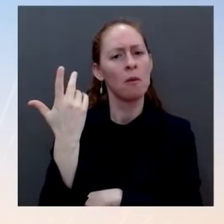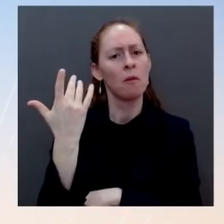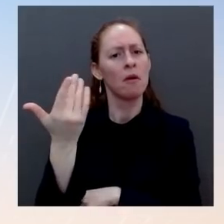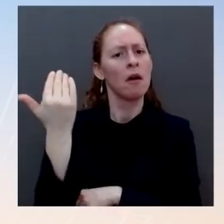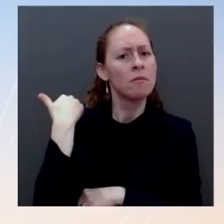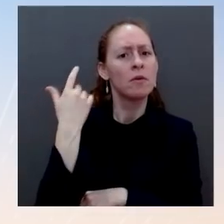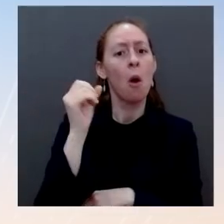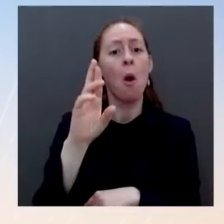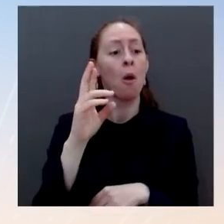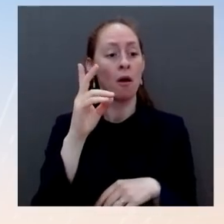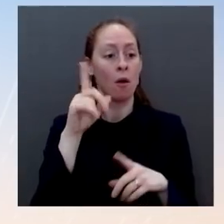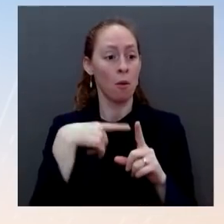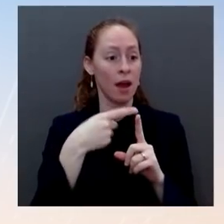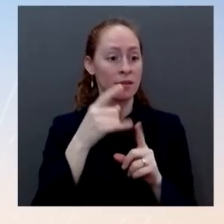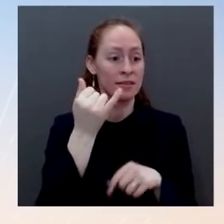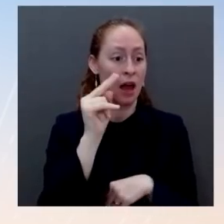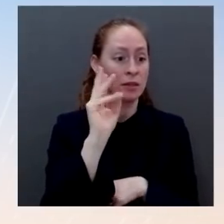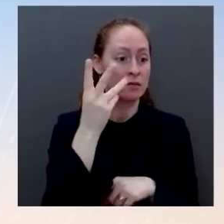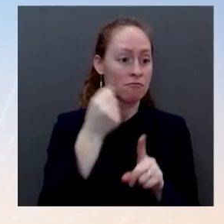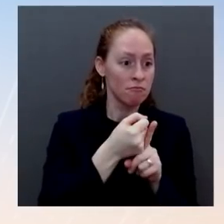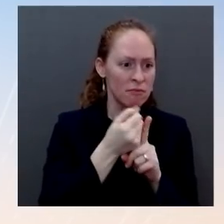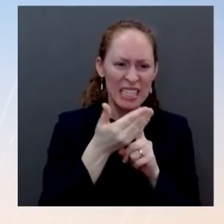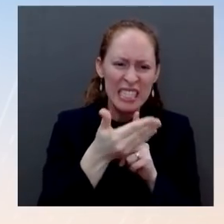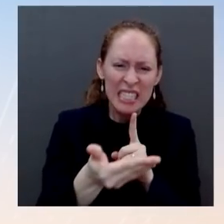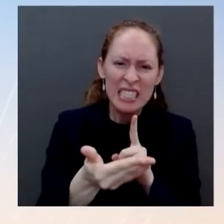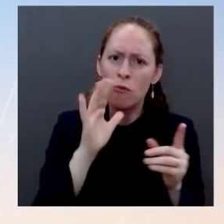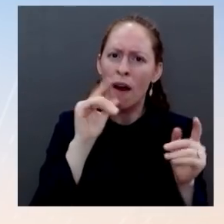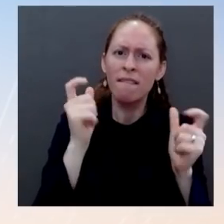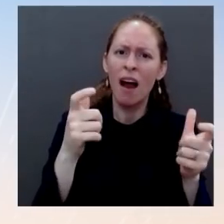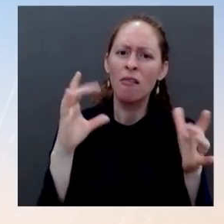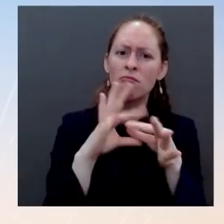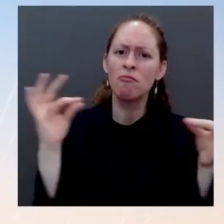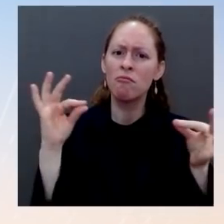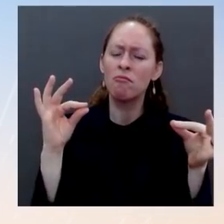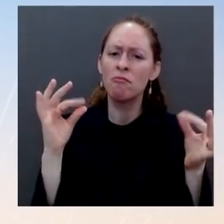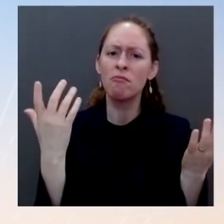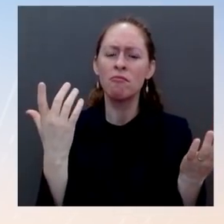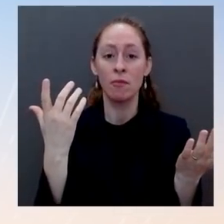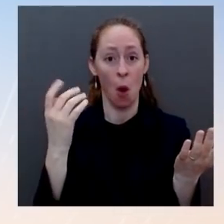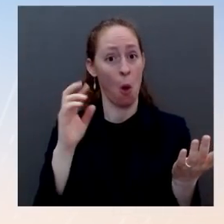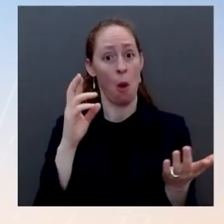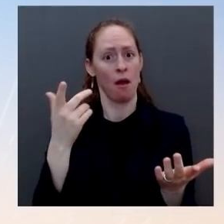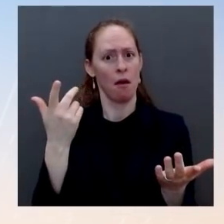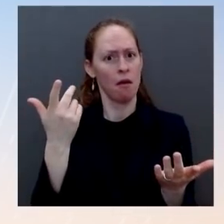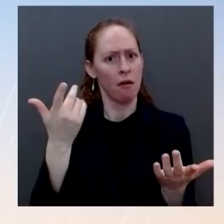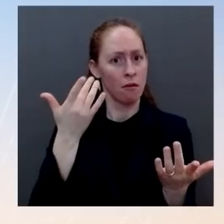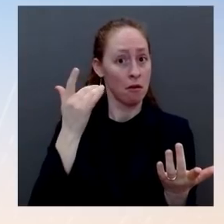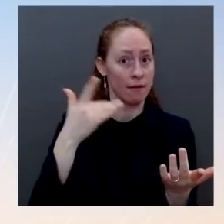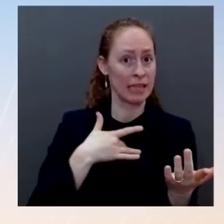will he resurrect some of the themes that he sounded this morning? Ms. Psaki: Sure. Well, let me first say, to remind you all,